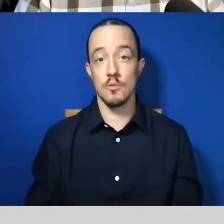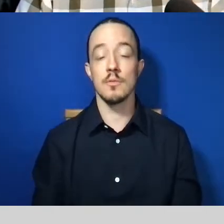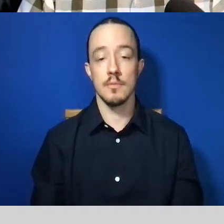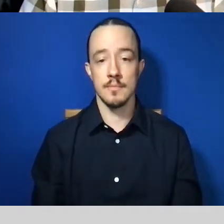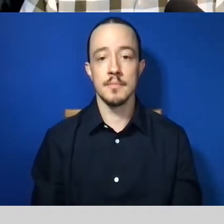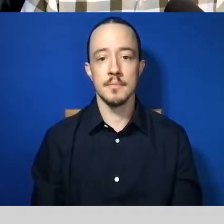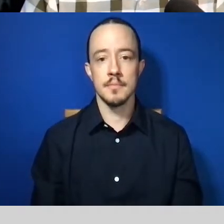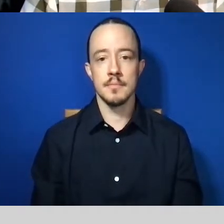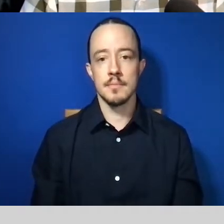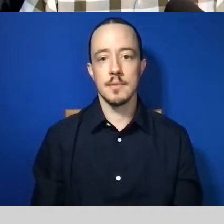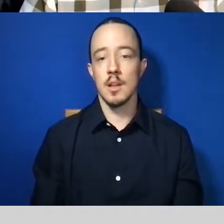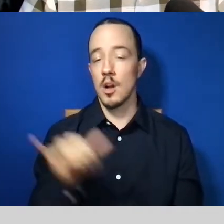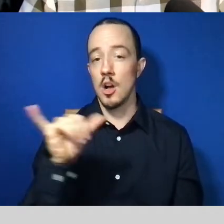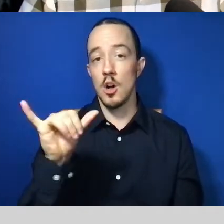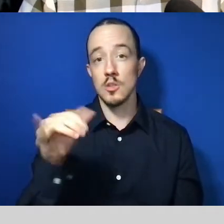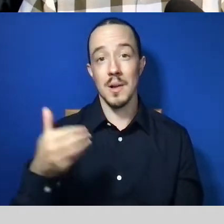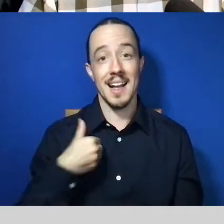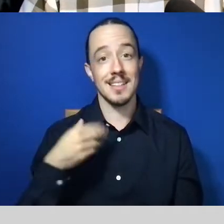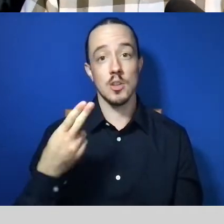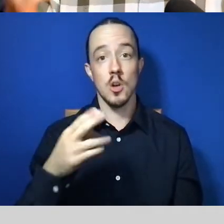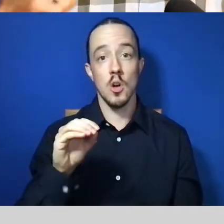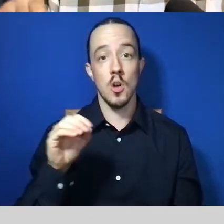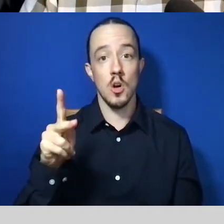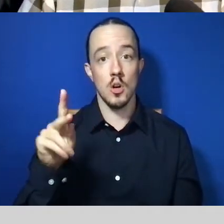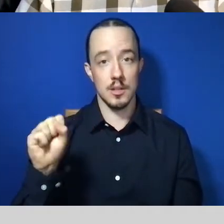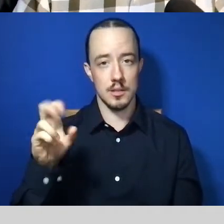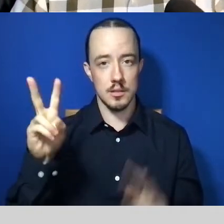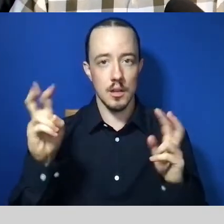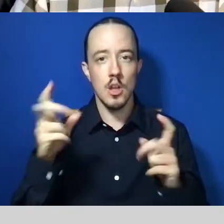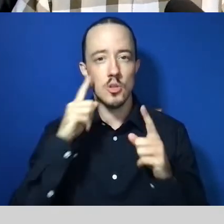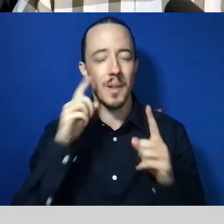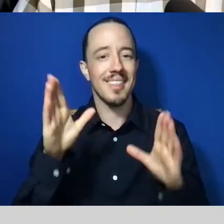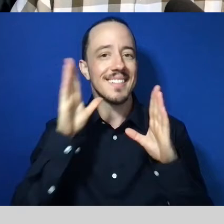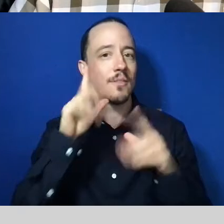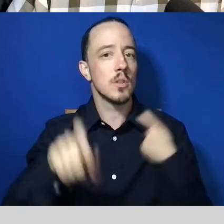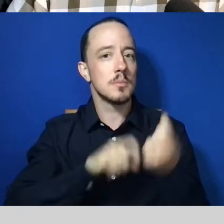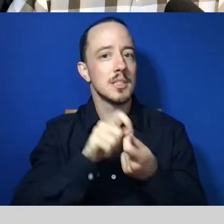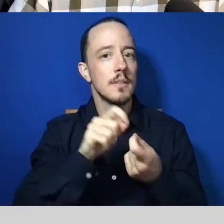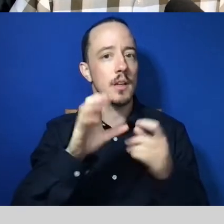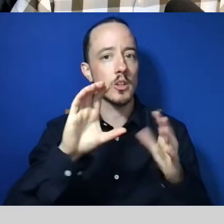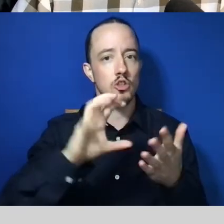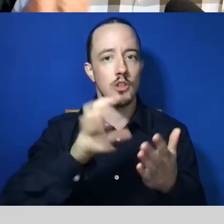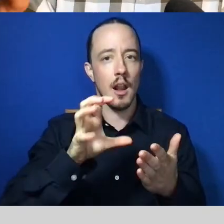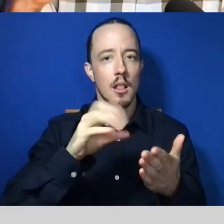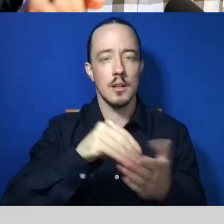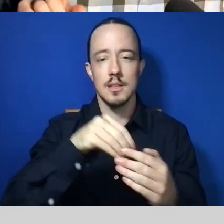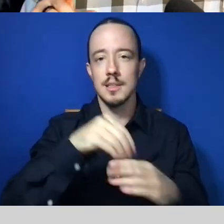For example, we listen for specific channels inside of Slack and that those Slack web hooks then get